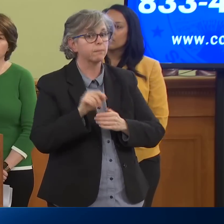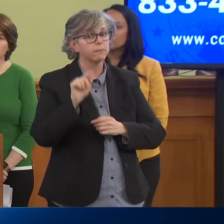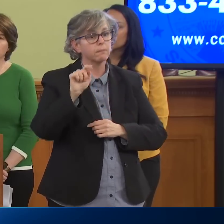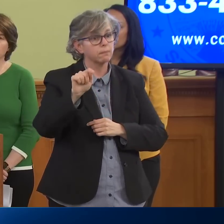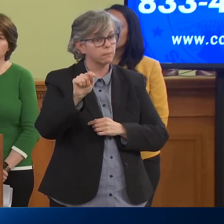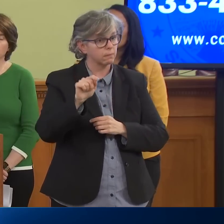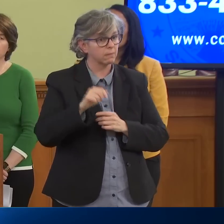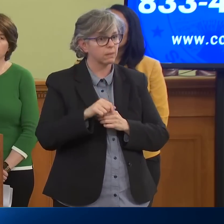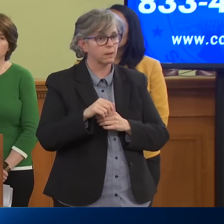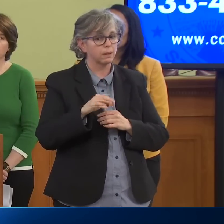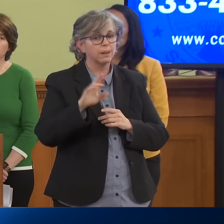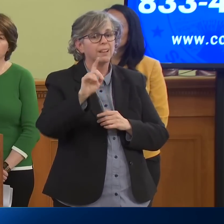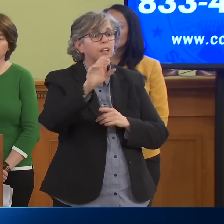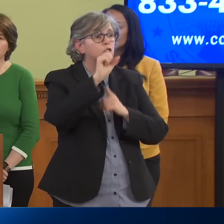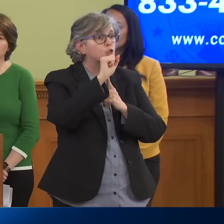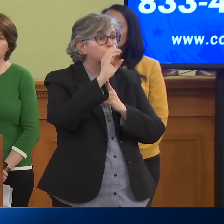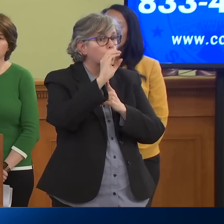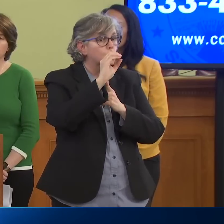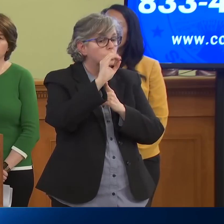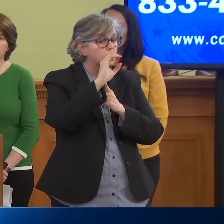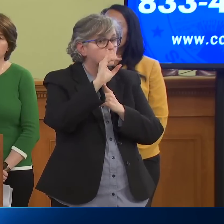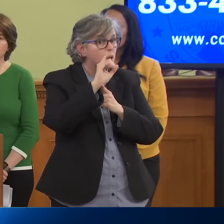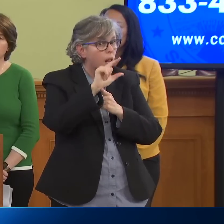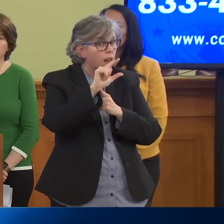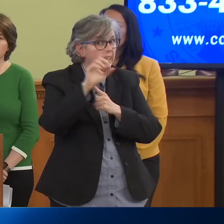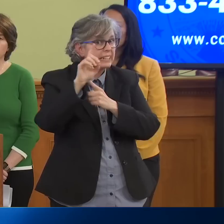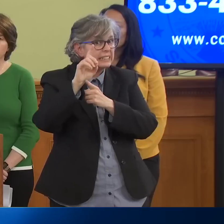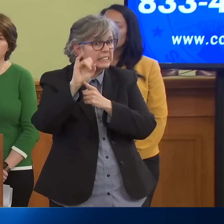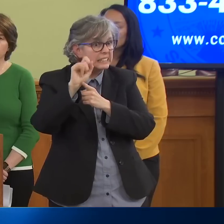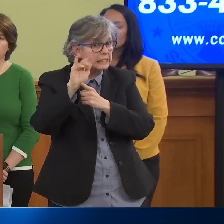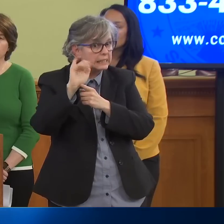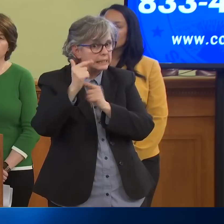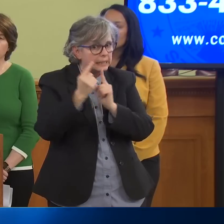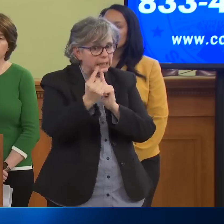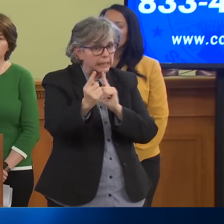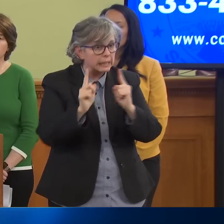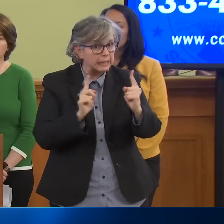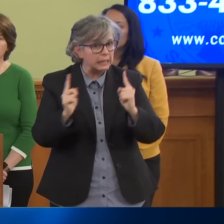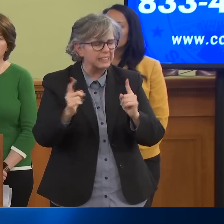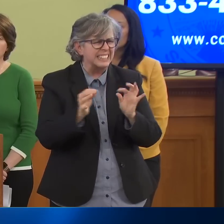INCLUDED FOR THE END OF LIFE SITUATIONS. LET ME REVISIT THE ISSUE OF